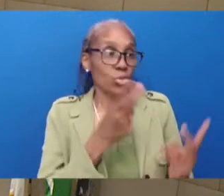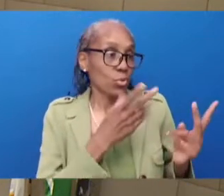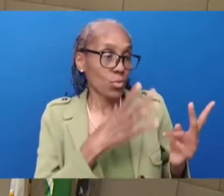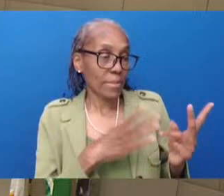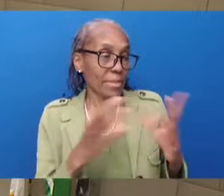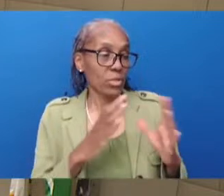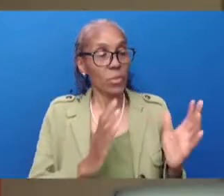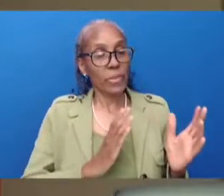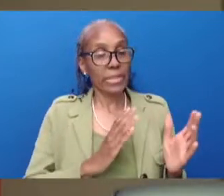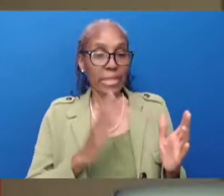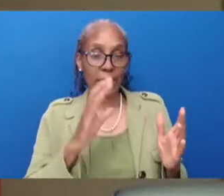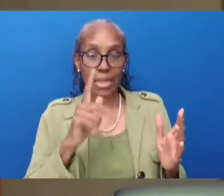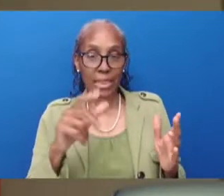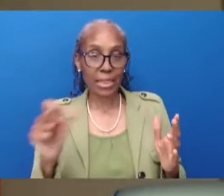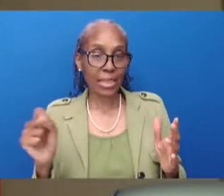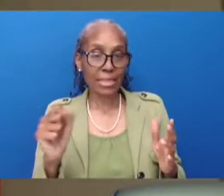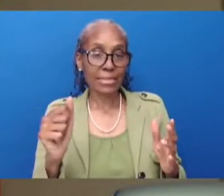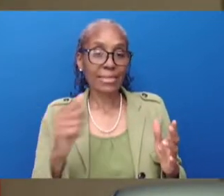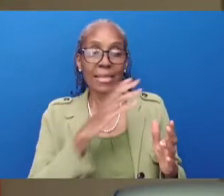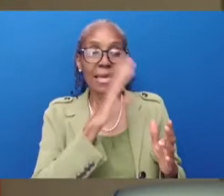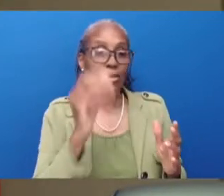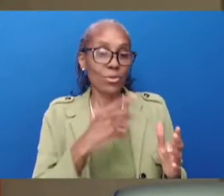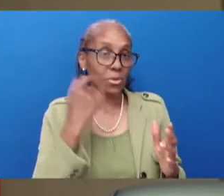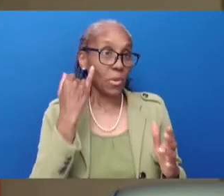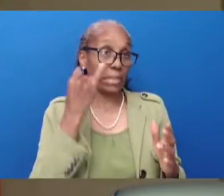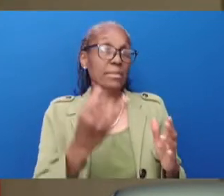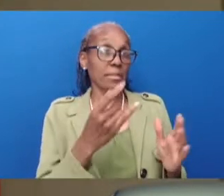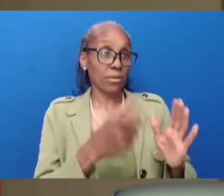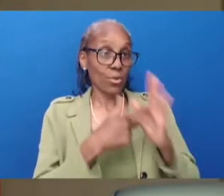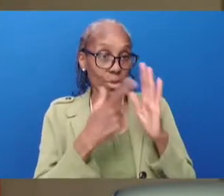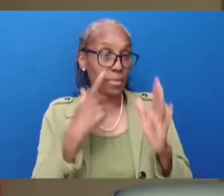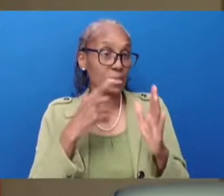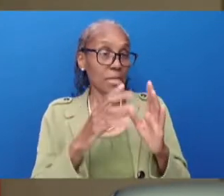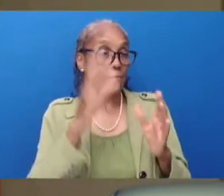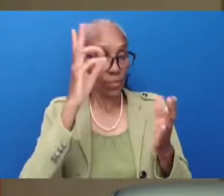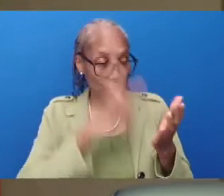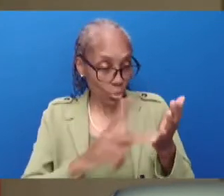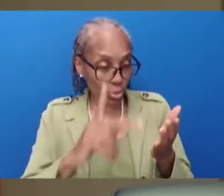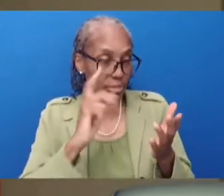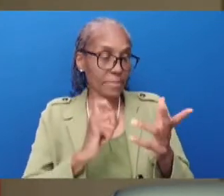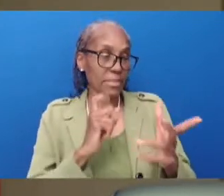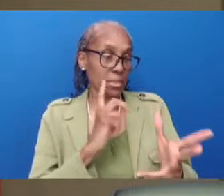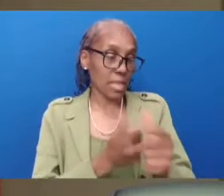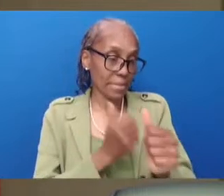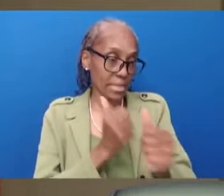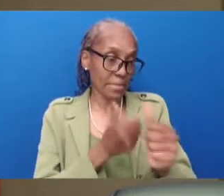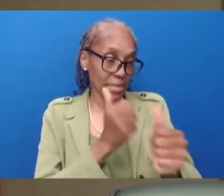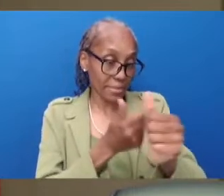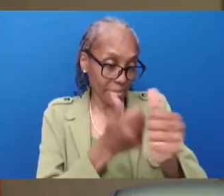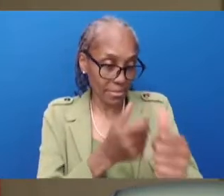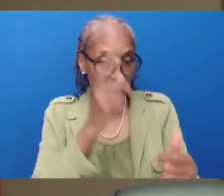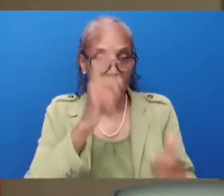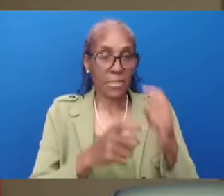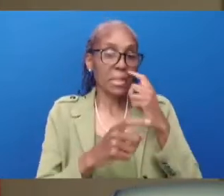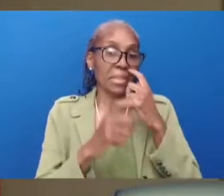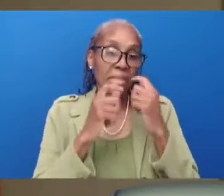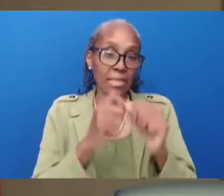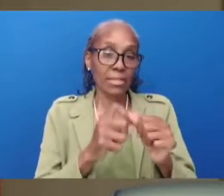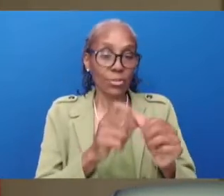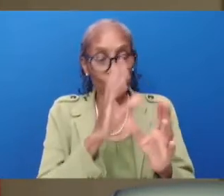YOU